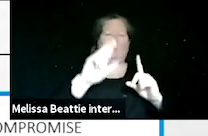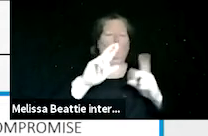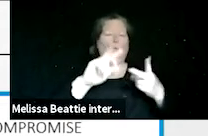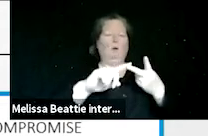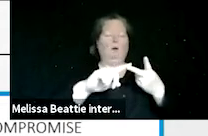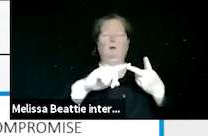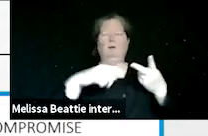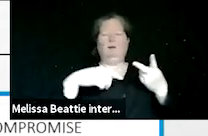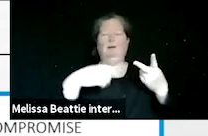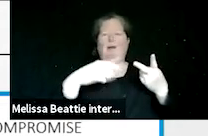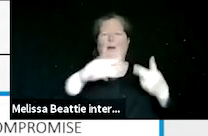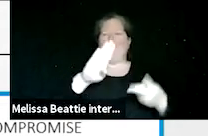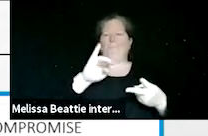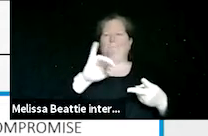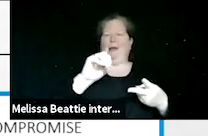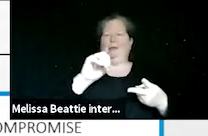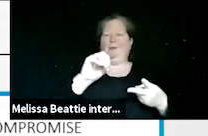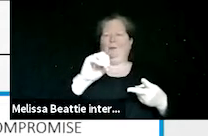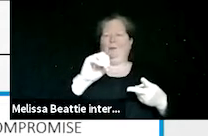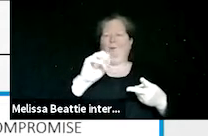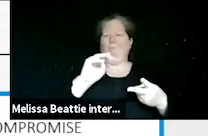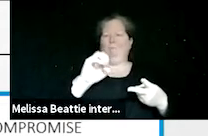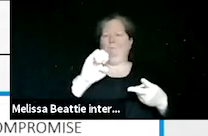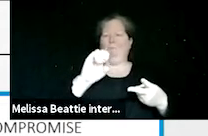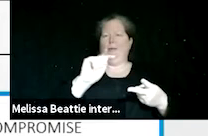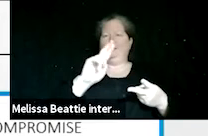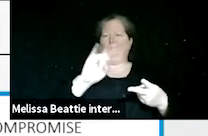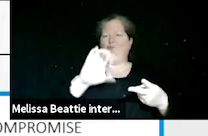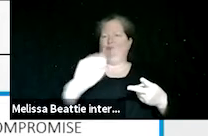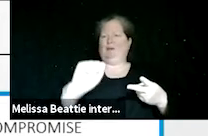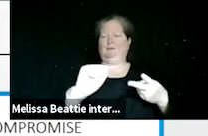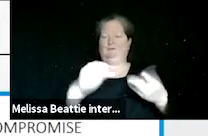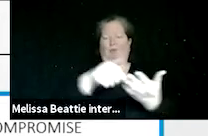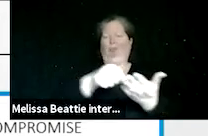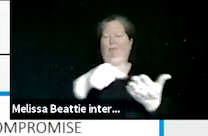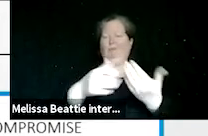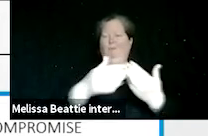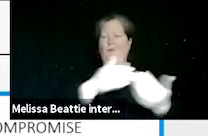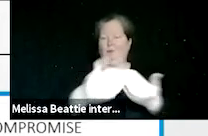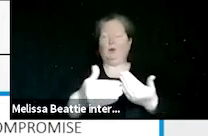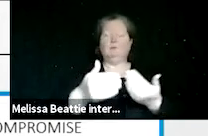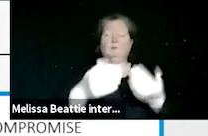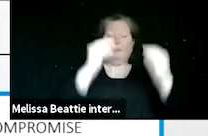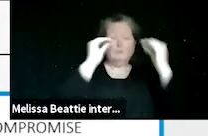we did use the same phishing emails so that part where you retained. Ben Woelk: We taught something new in terms of password construction